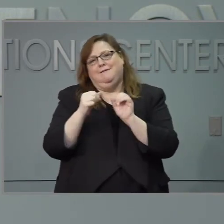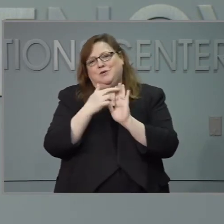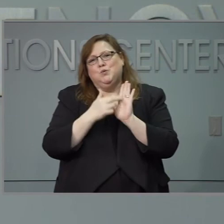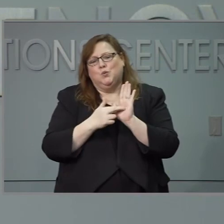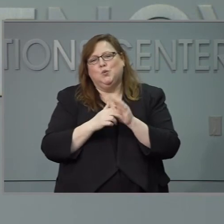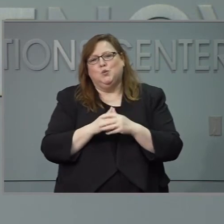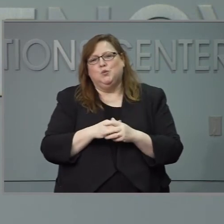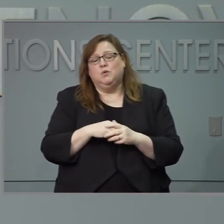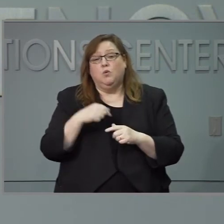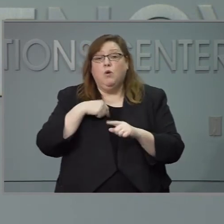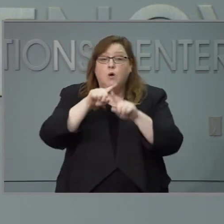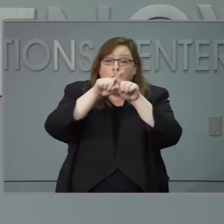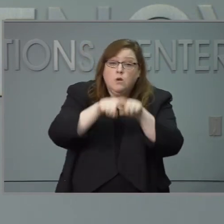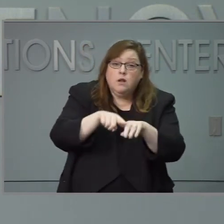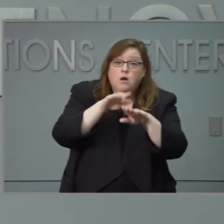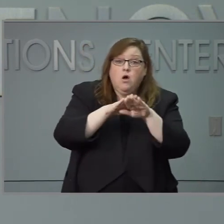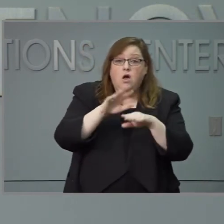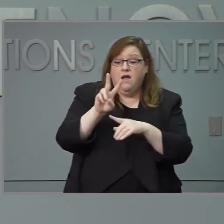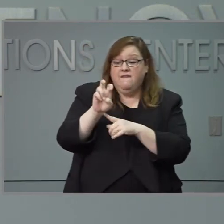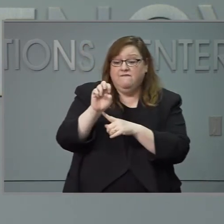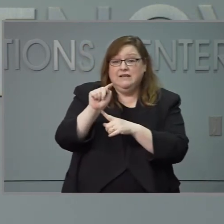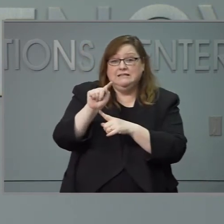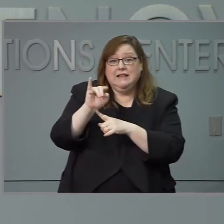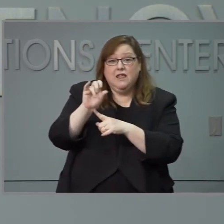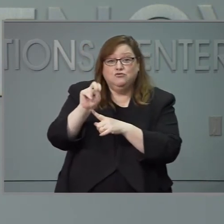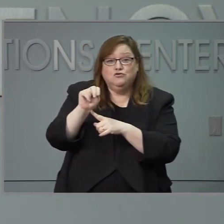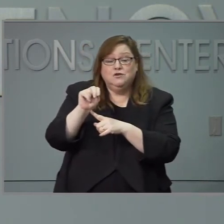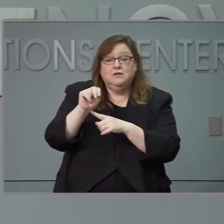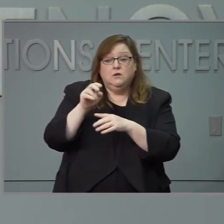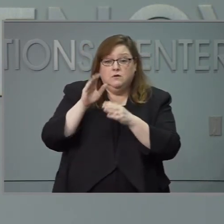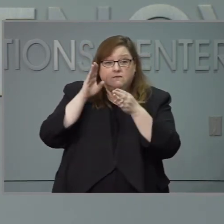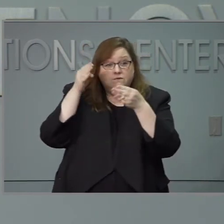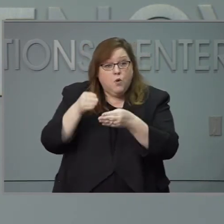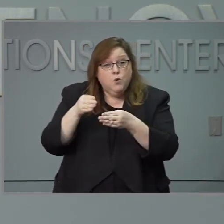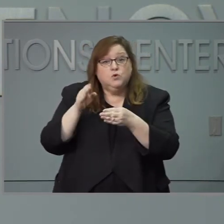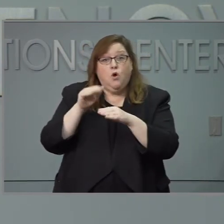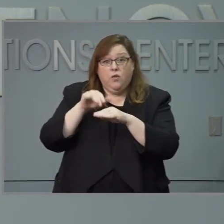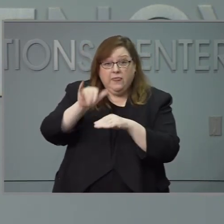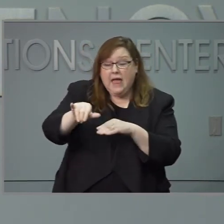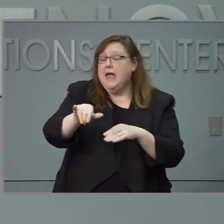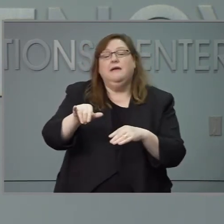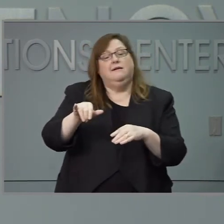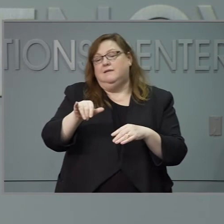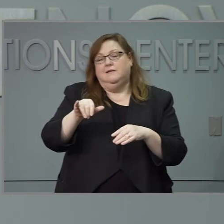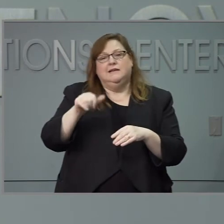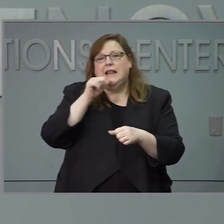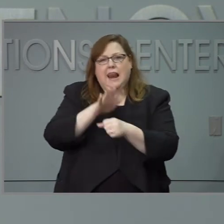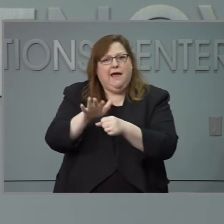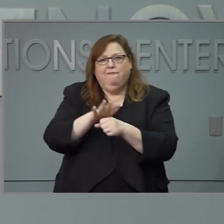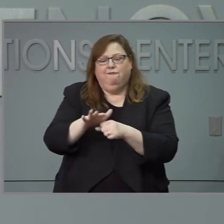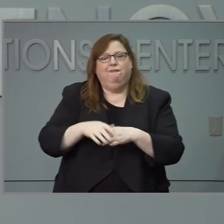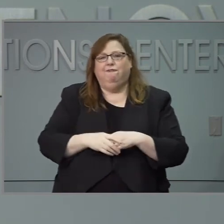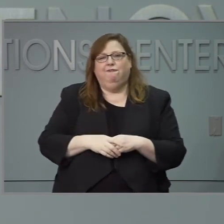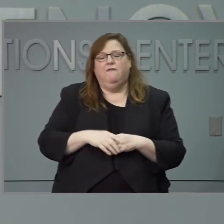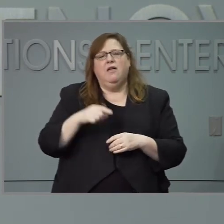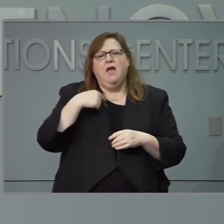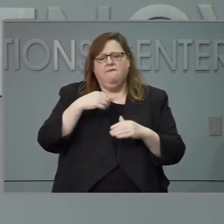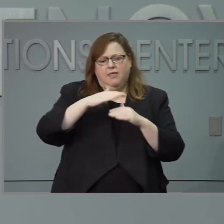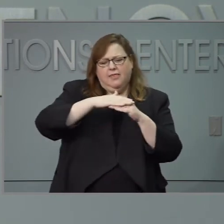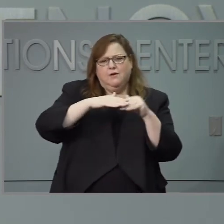EDUCACIÓN EXCELENTE PARA TODO EL MUNDO. BECAS DE OPORTUNIDADES, NOSOTROS SEPARAMOS DINERO PARA LOS NIÑOS MÁS POBRES DEL ESTADO,